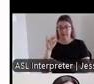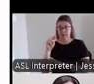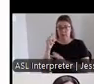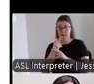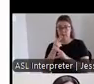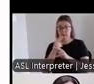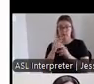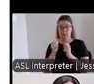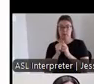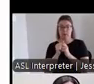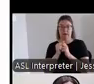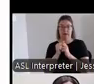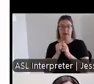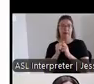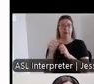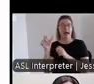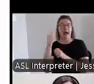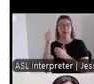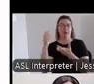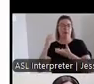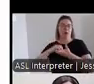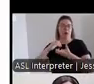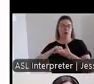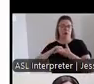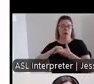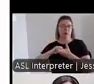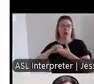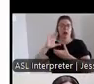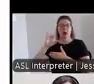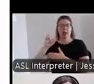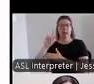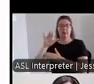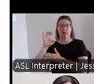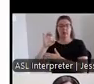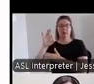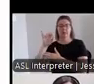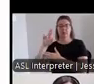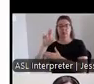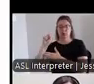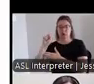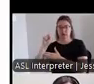One thing we realized from the findings was that some li-libraries